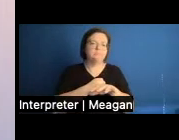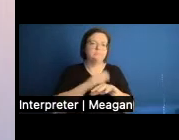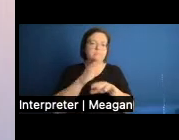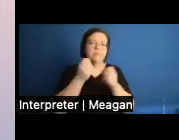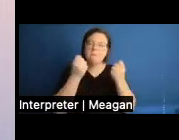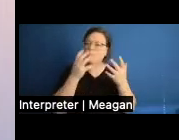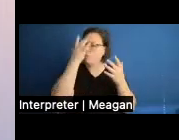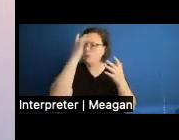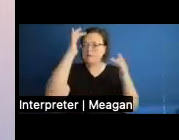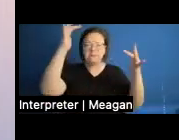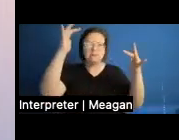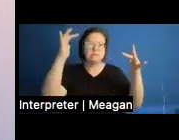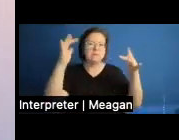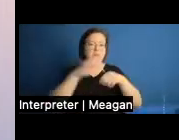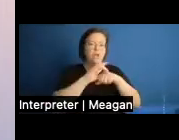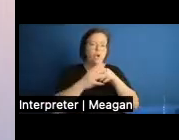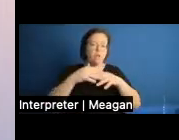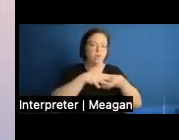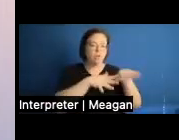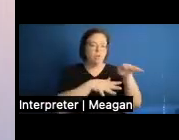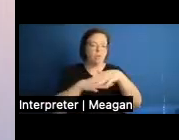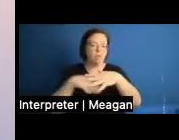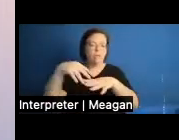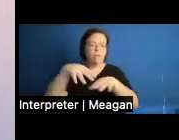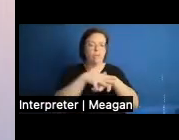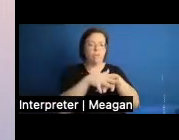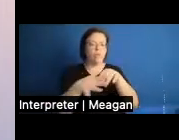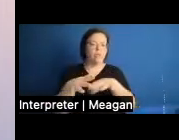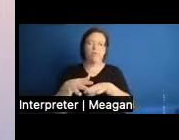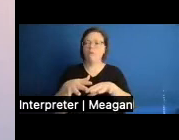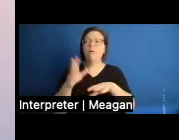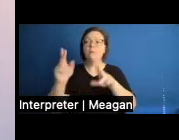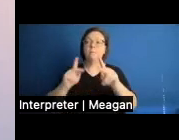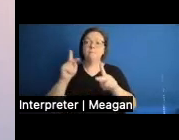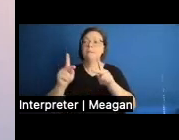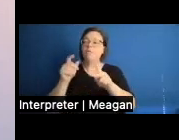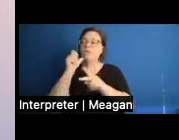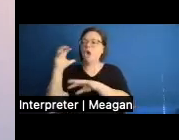the earth weaves in the light it is an eye sore to those not accustomed to orderliness